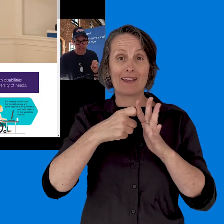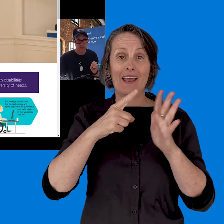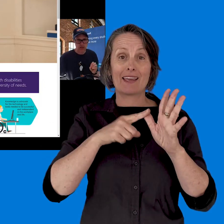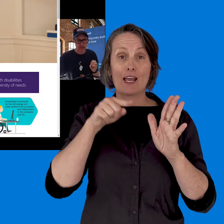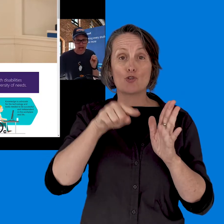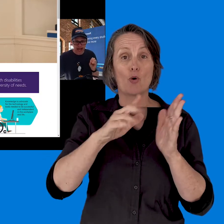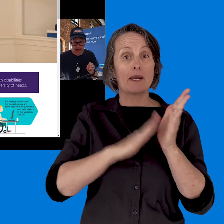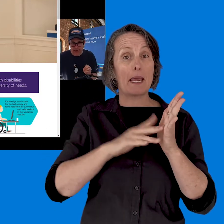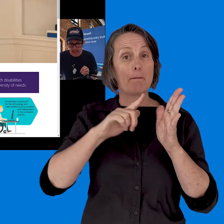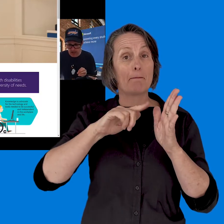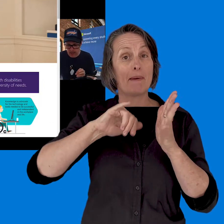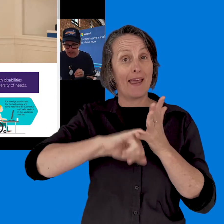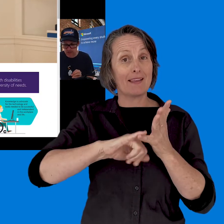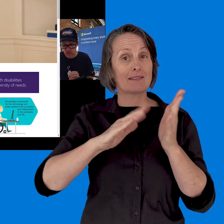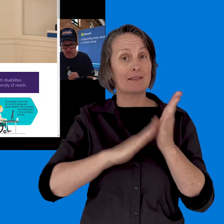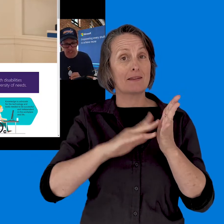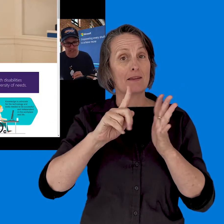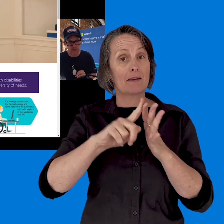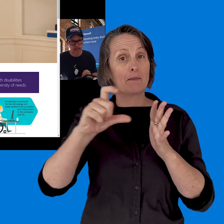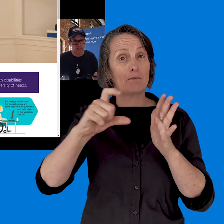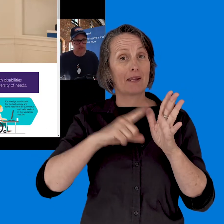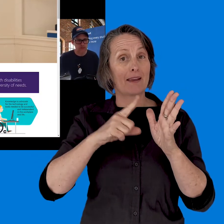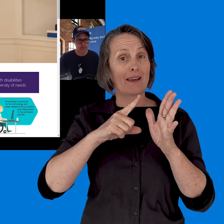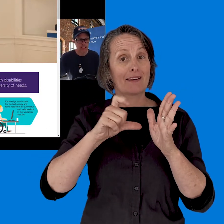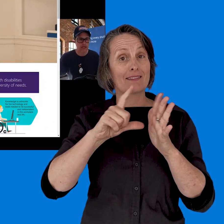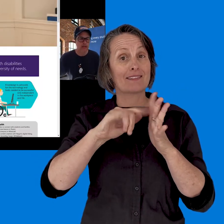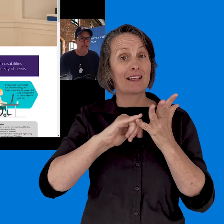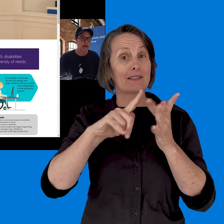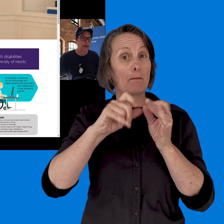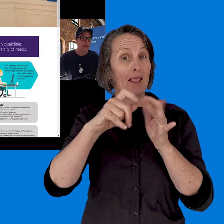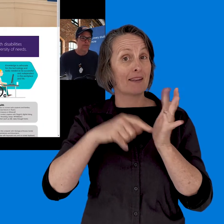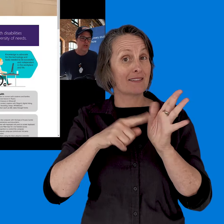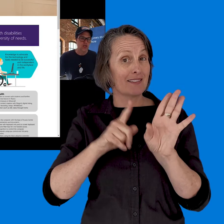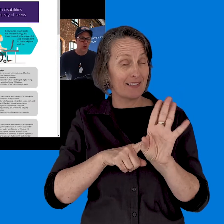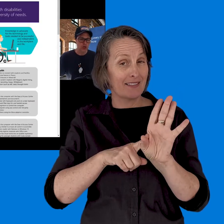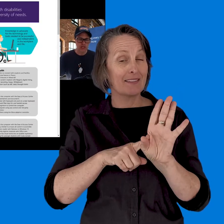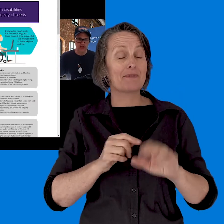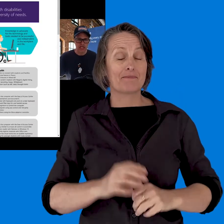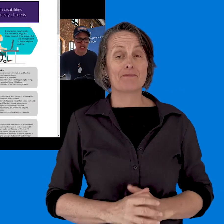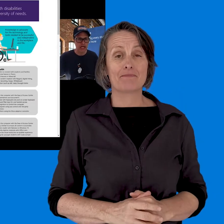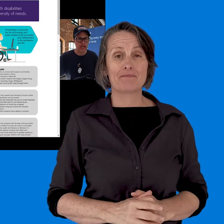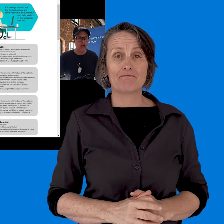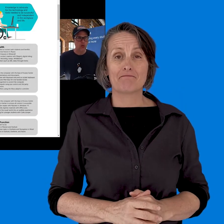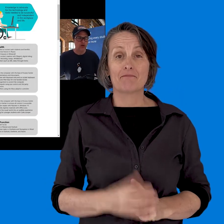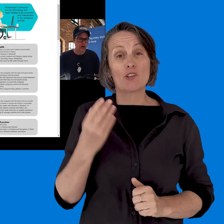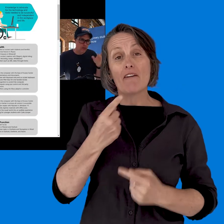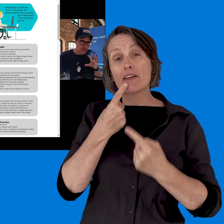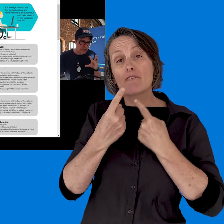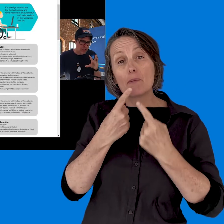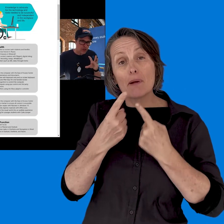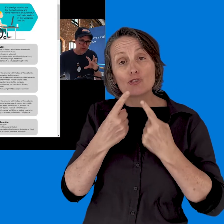it's this one aka.ms/MECAccessibility. So you can see here we've got a little bit of, you know,